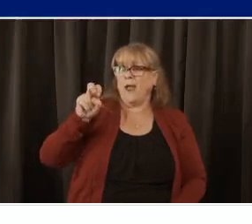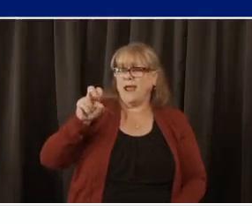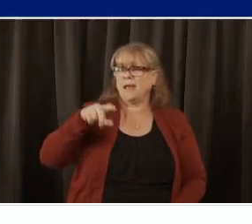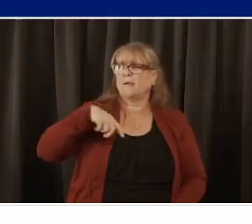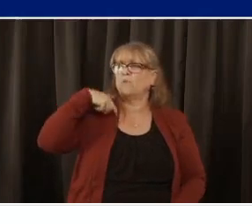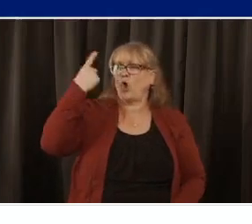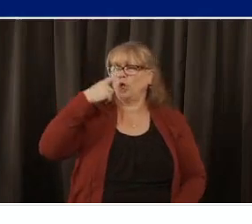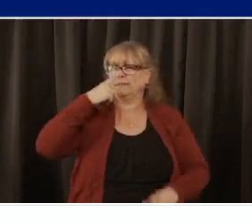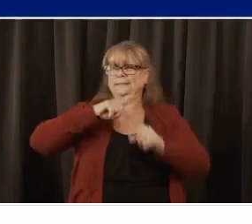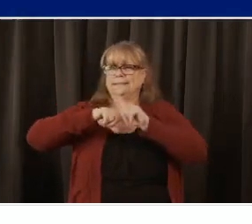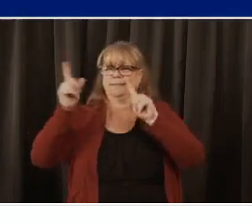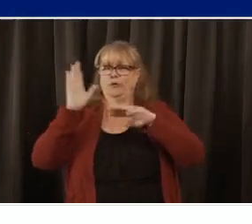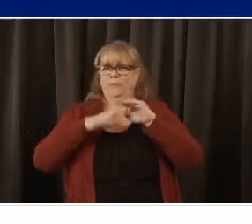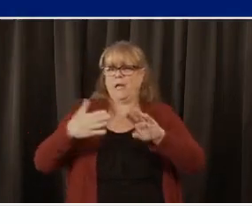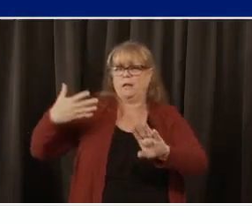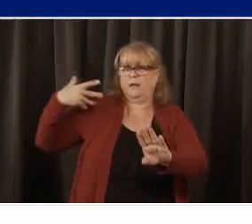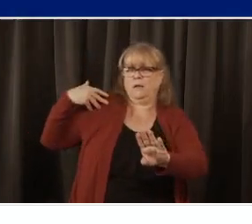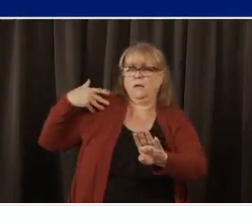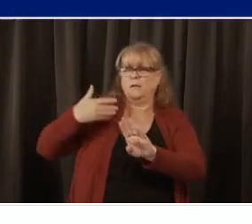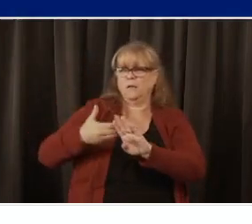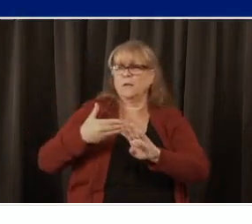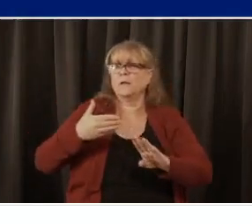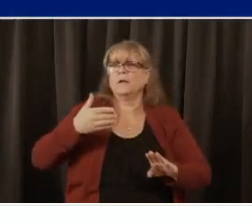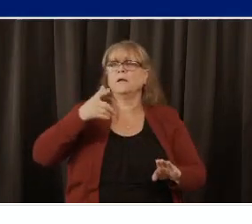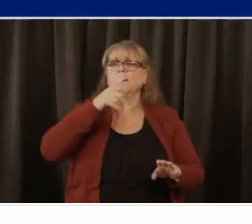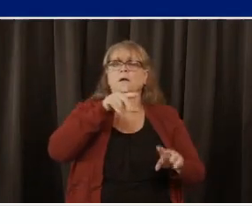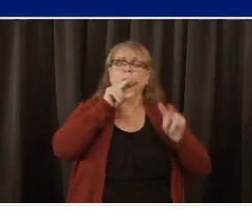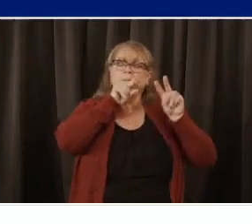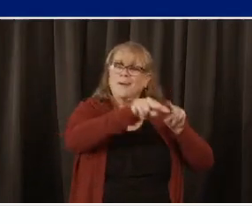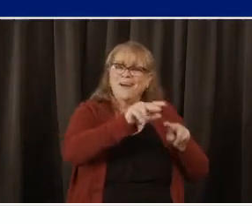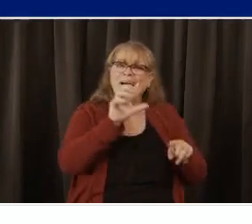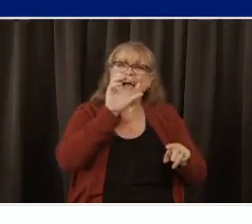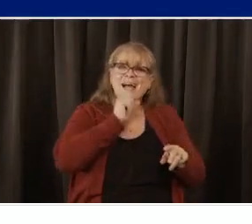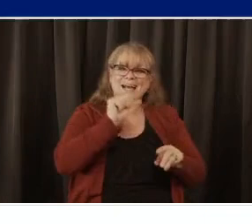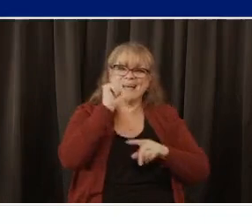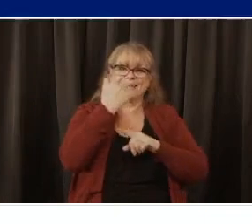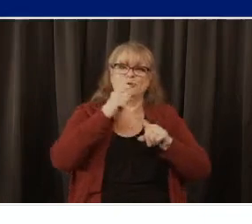hospitalizations and age groups. So on the left, they're showing you national hospitalization data